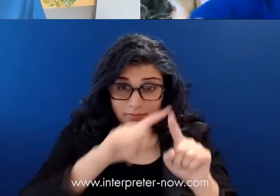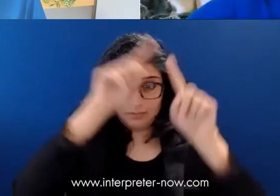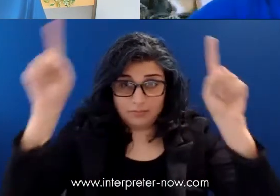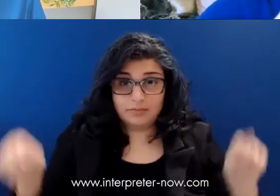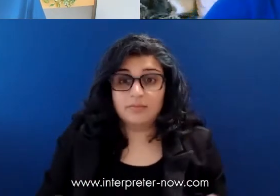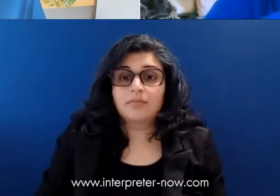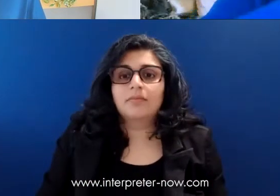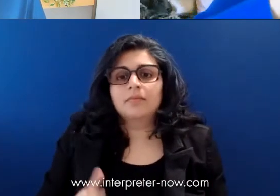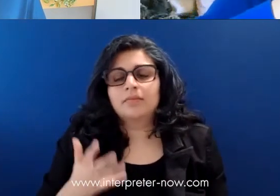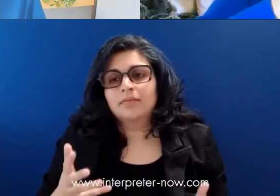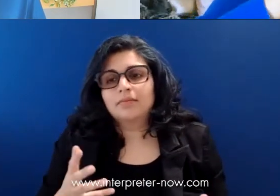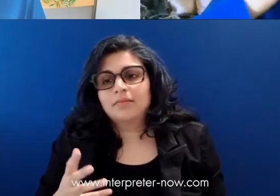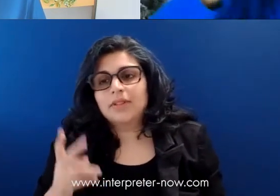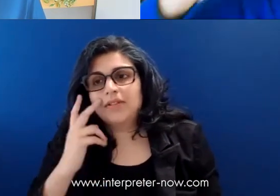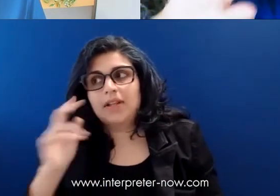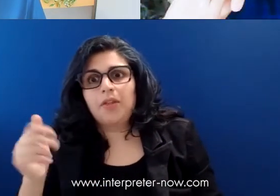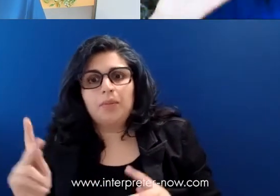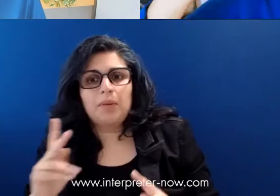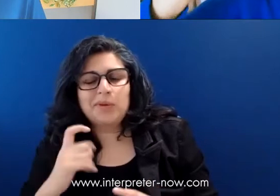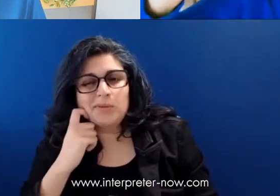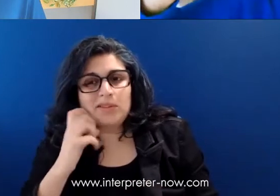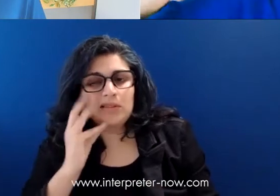experienced war recently from other countries.